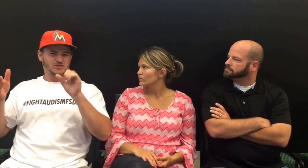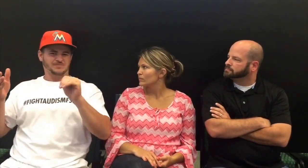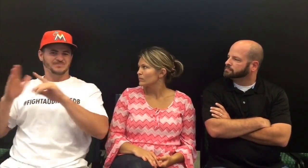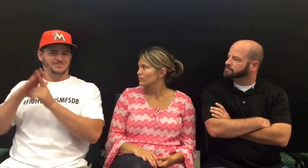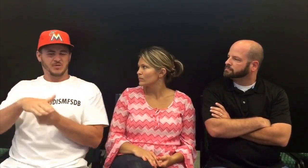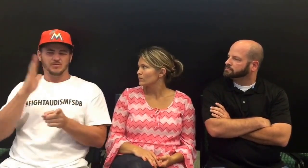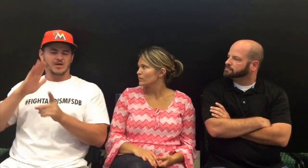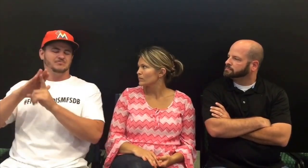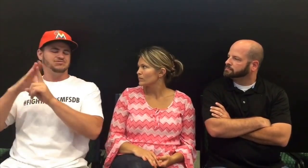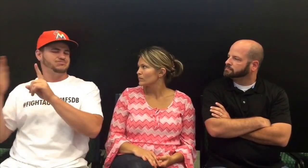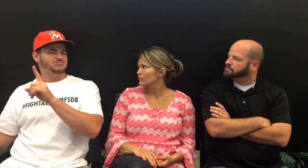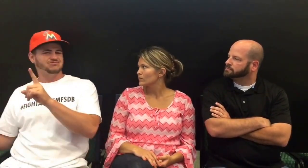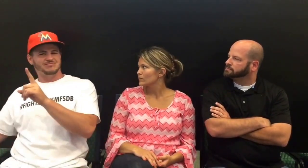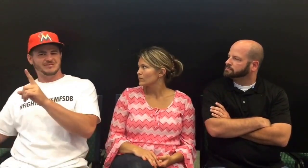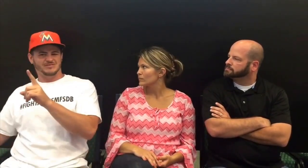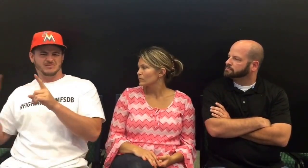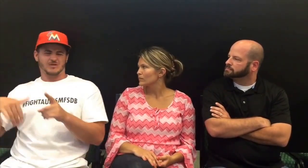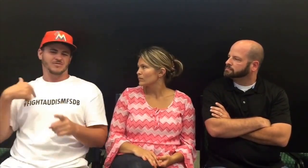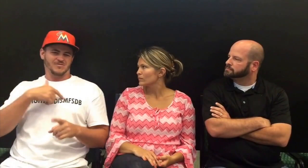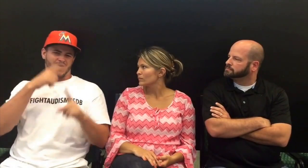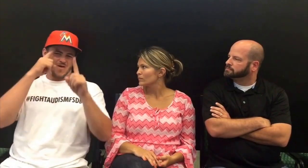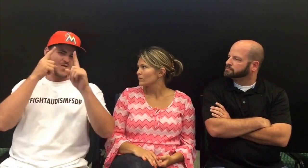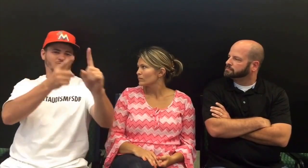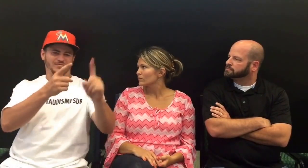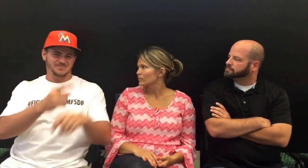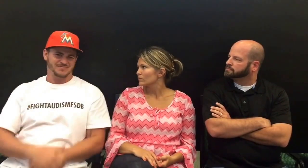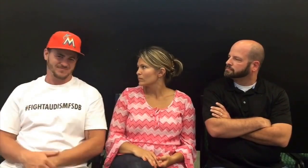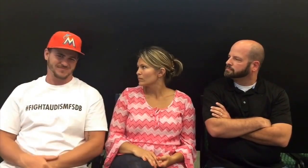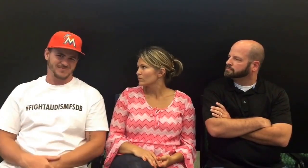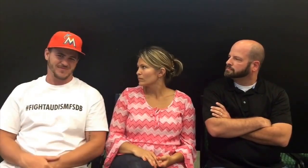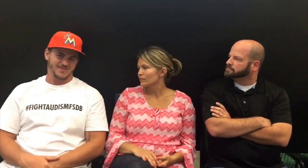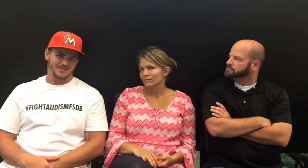Audism. That's how we end it. That's our goal.